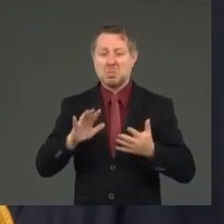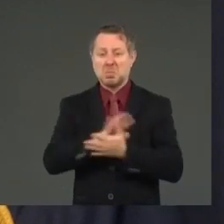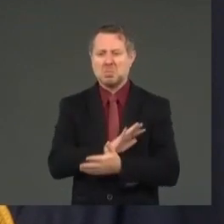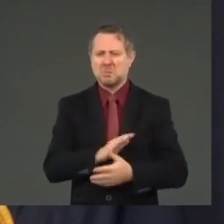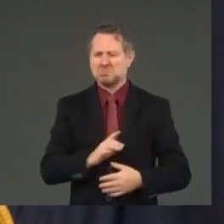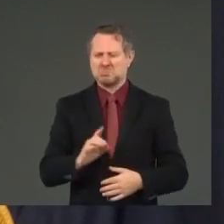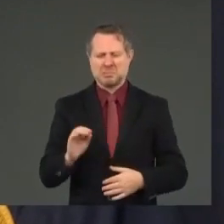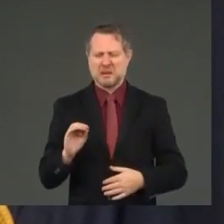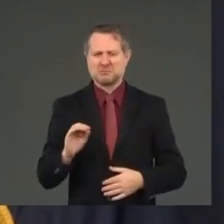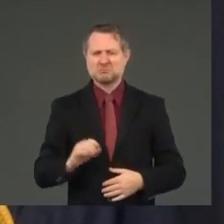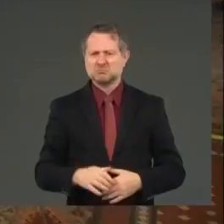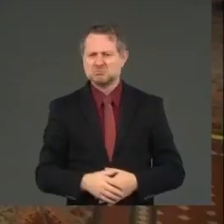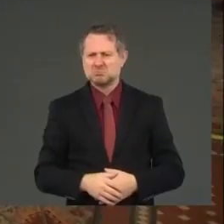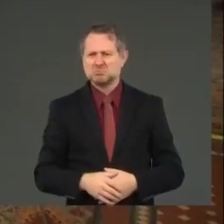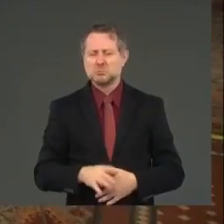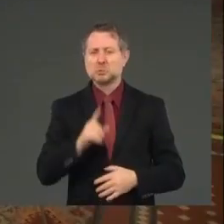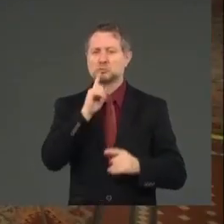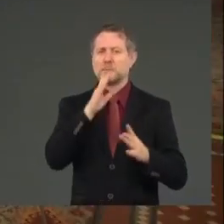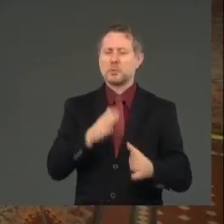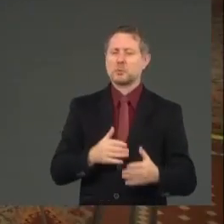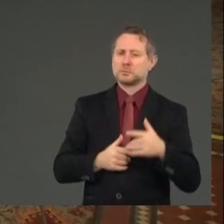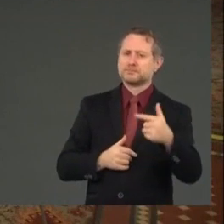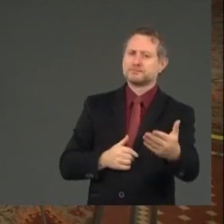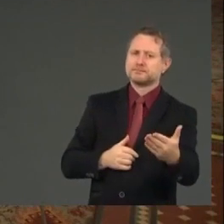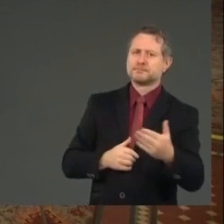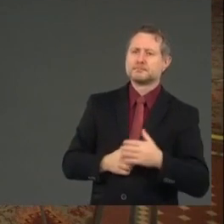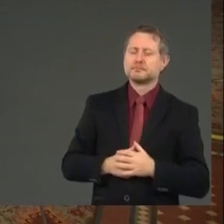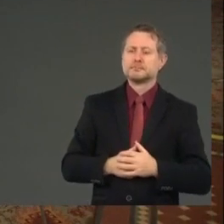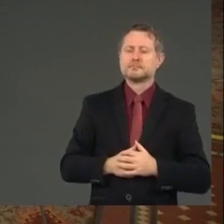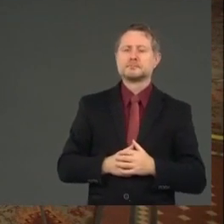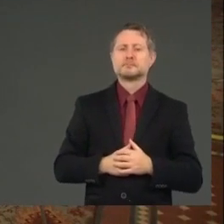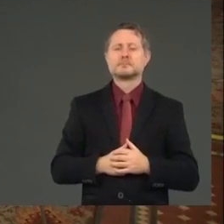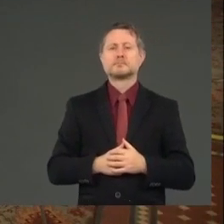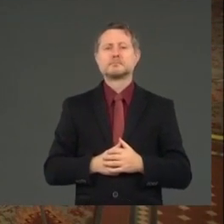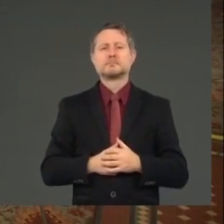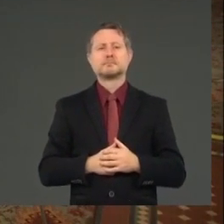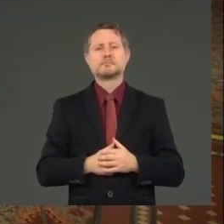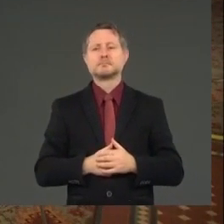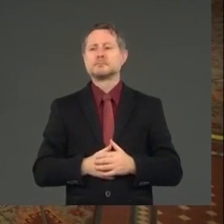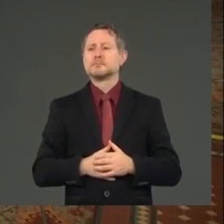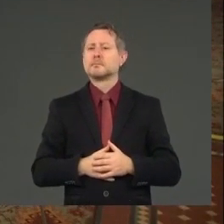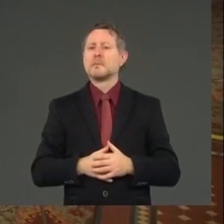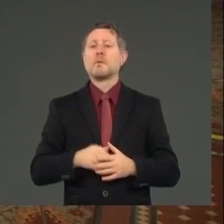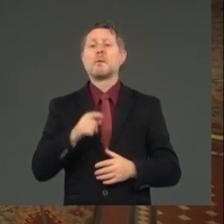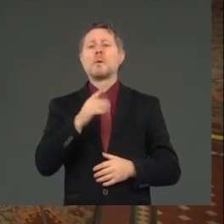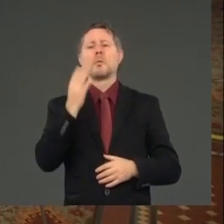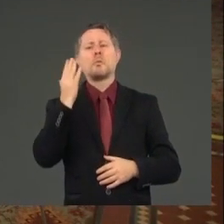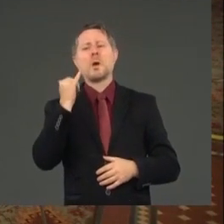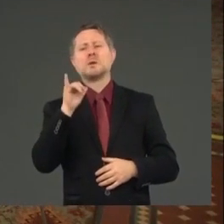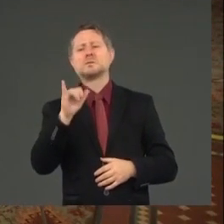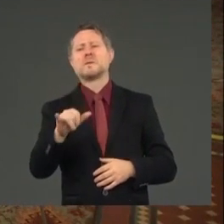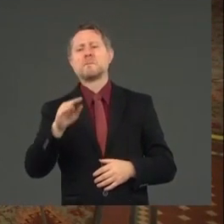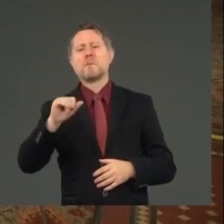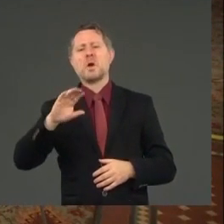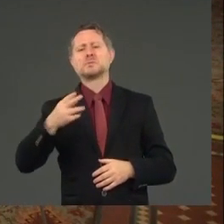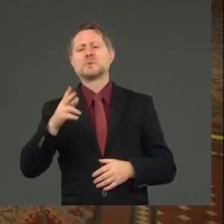THAT'S THAT ANSWER. NO NUMBERS WERE CHANGED.